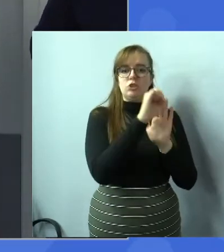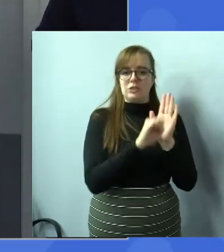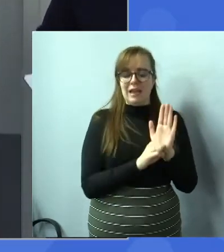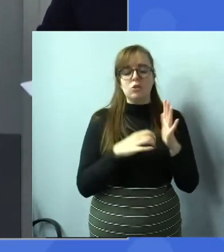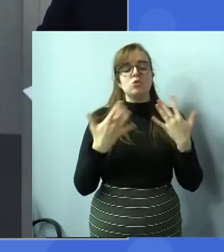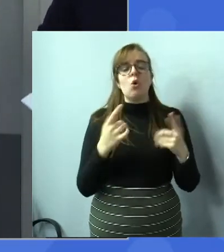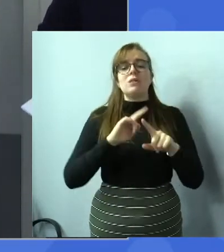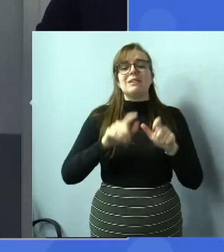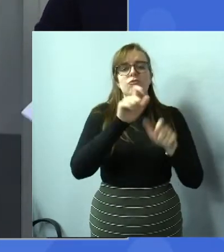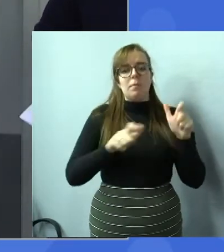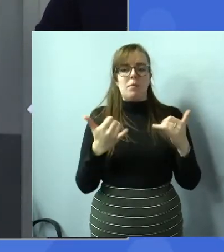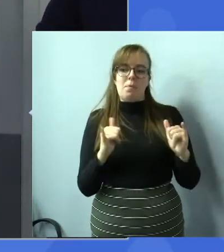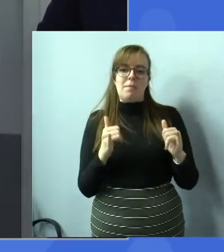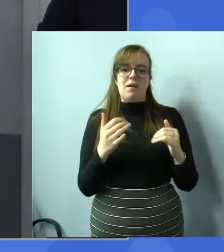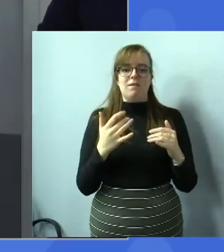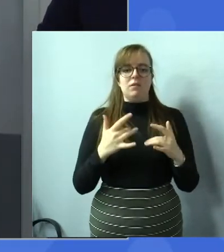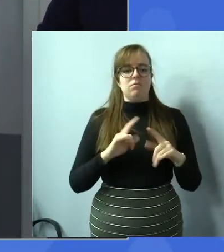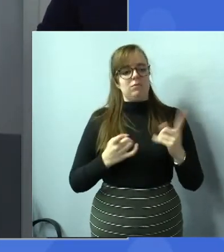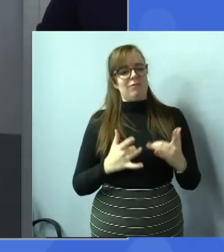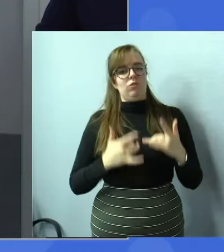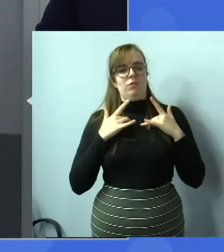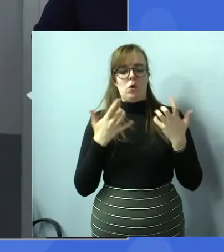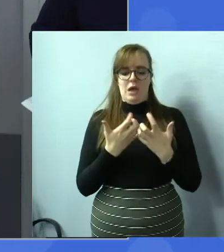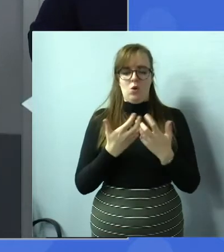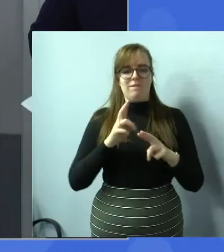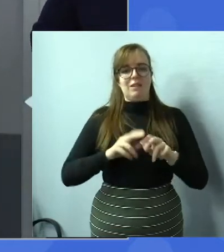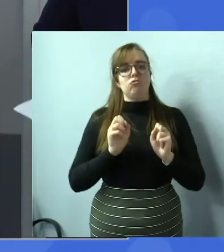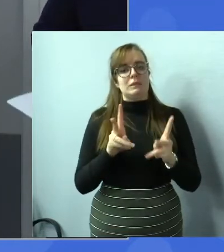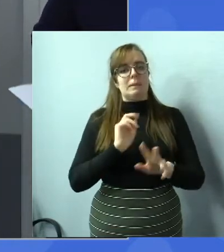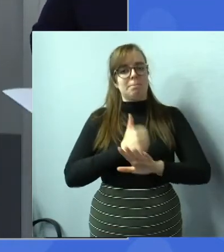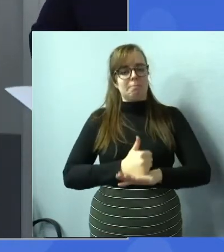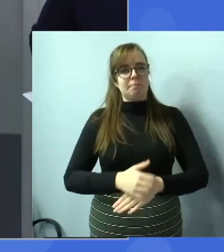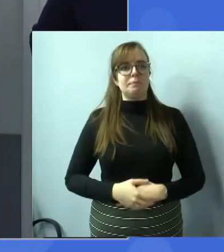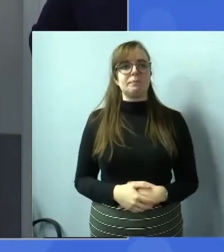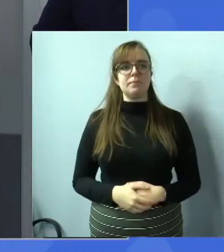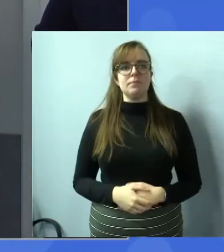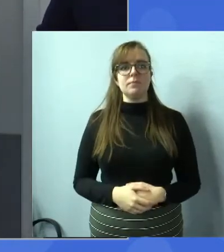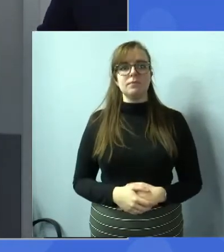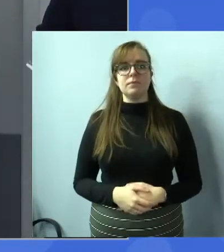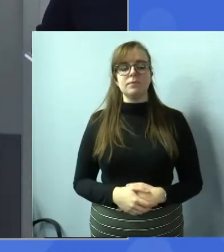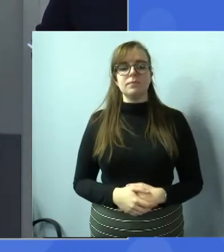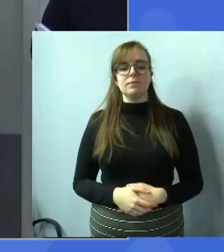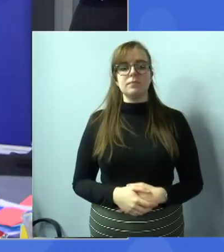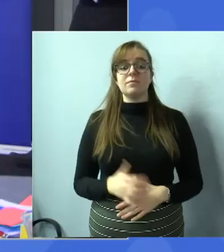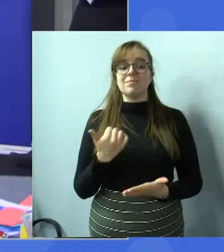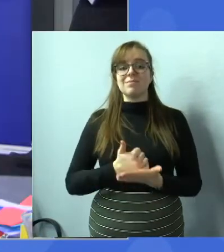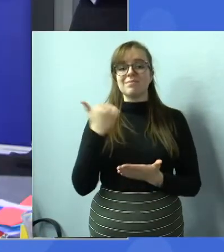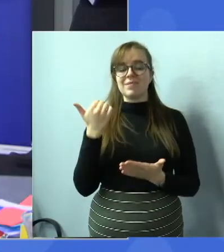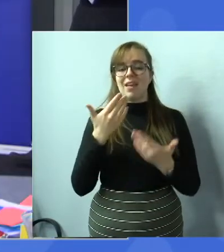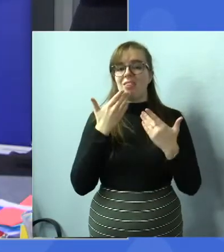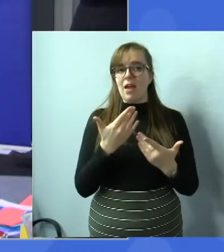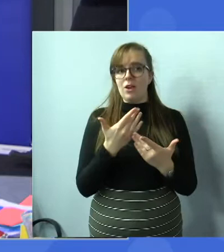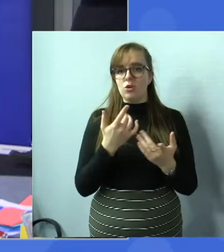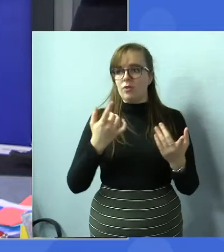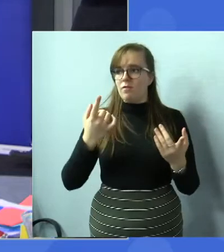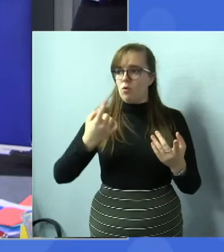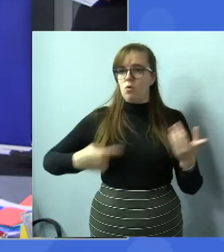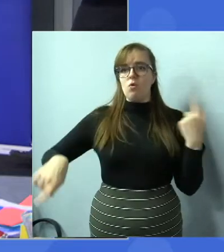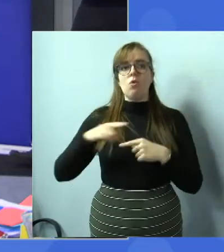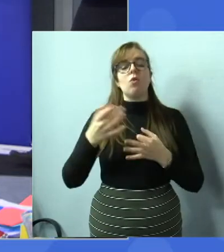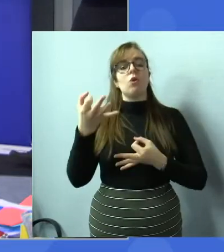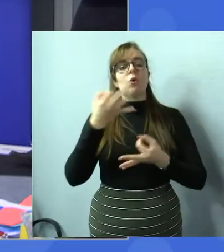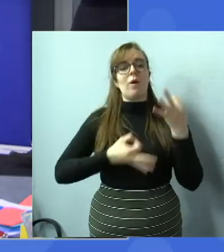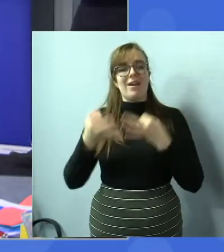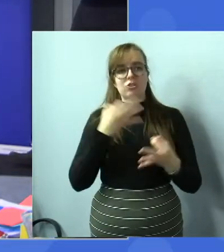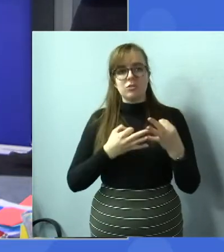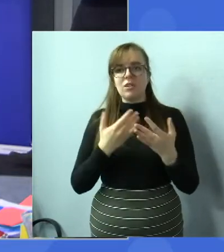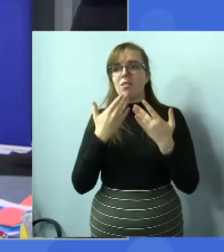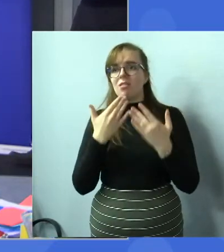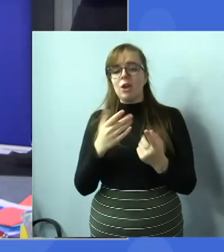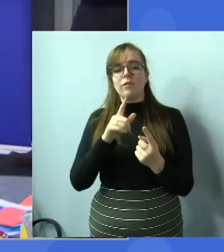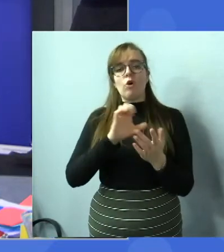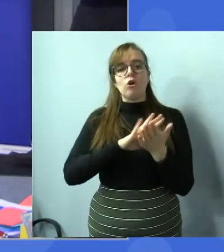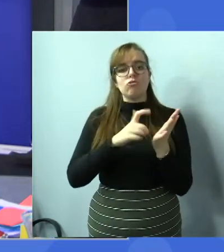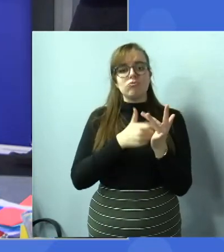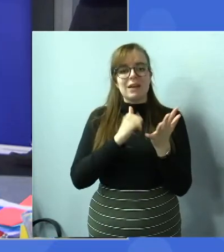advocate different forms of federal system questions thank you very much